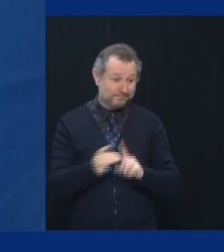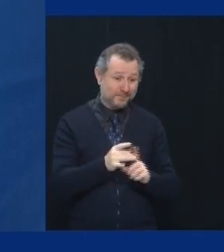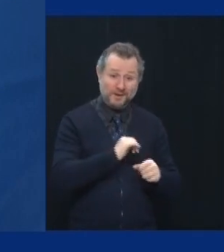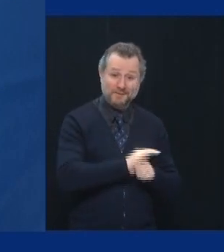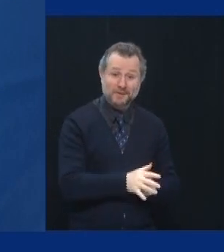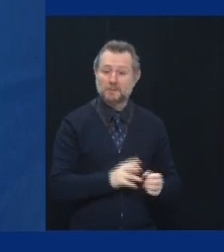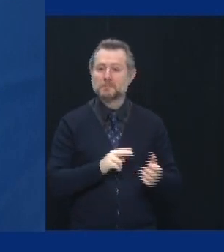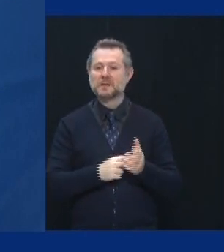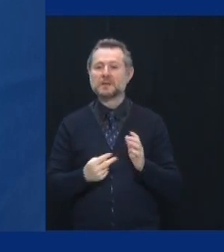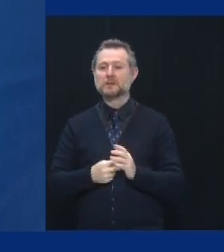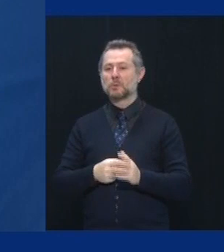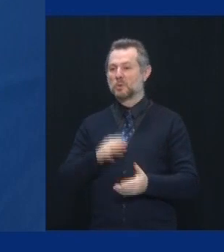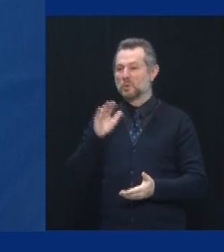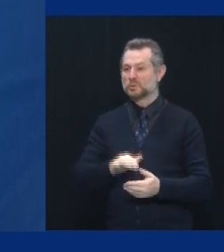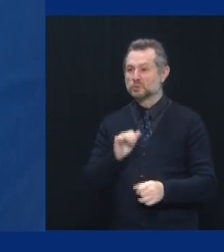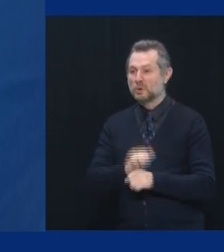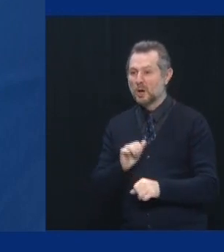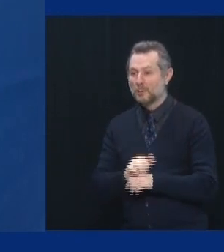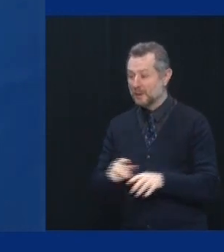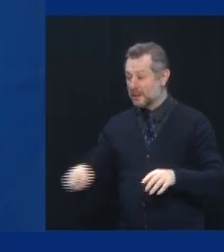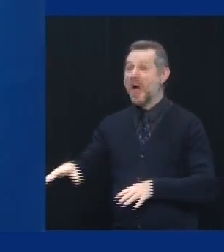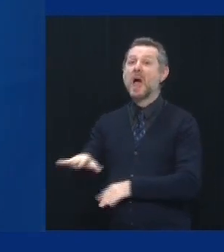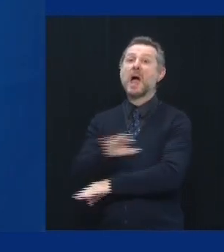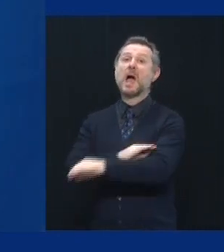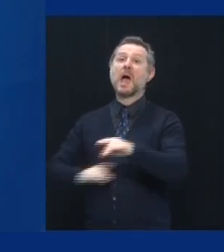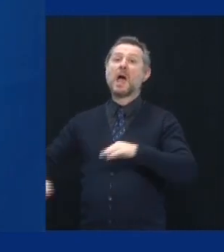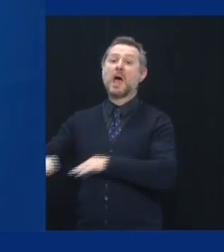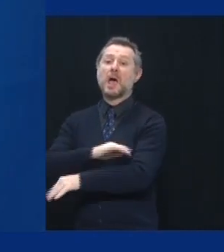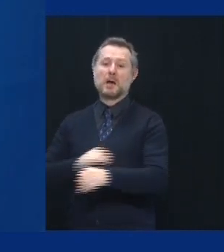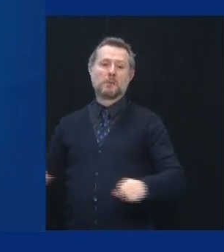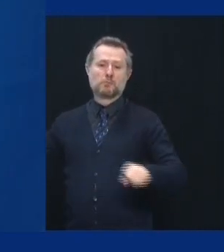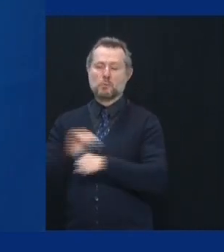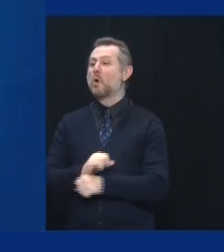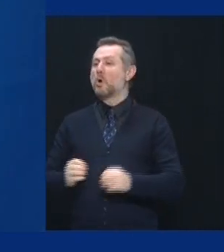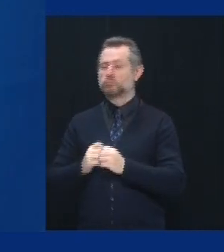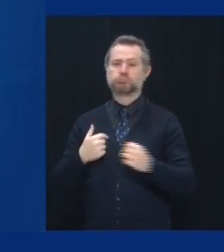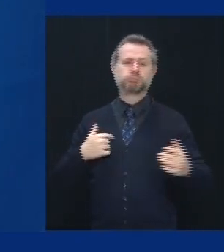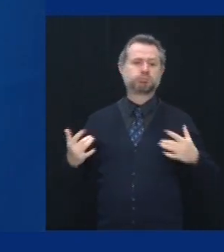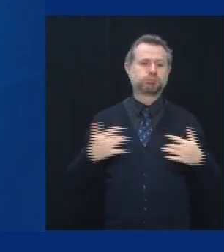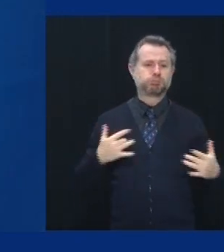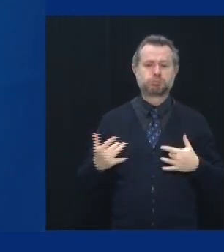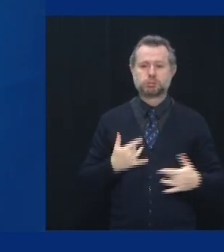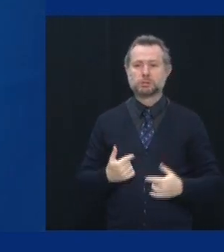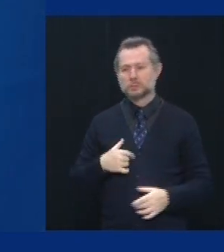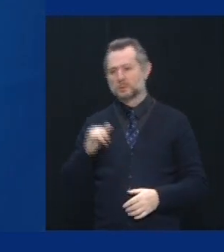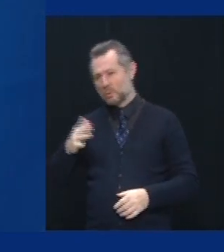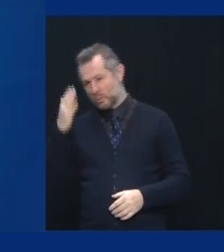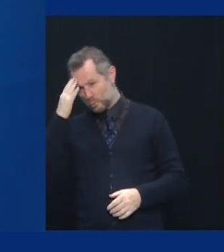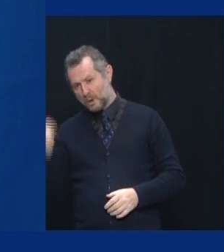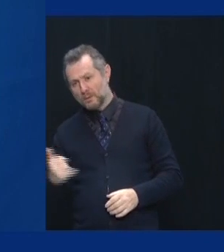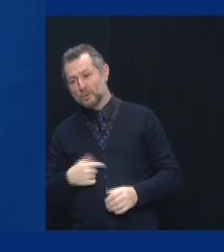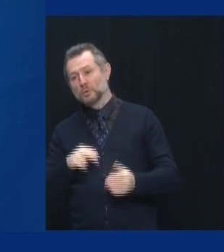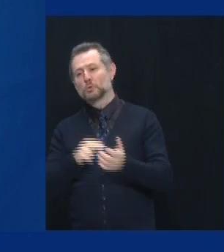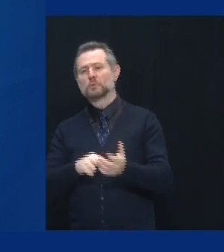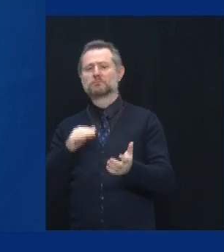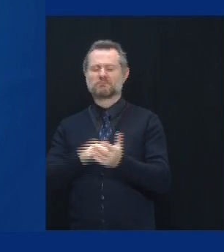THAT'S WHAT'S HAPPENING. AND IF THE NUMBER OF ELIGIBLE STAFF